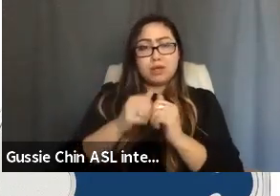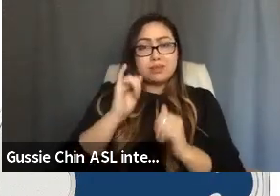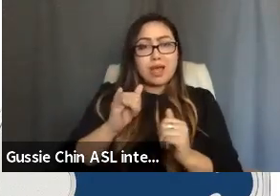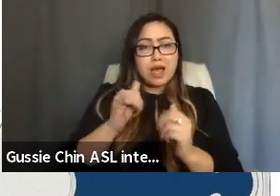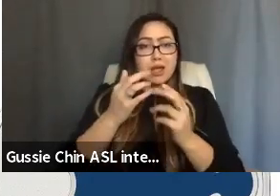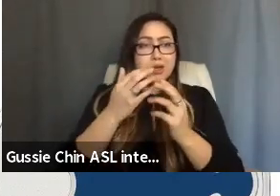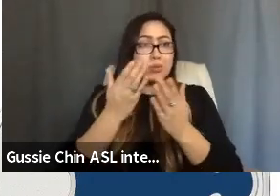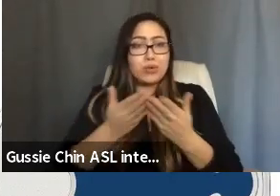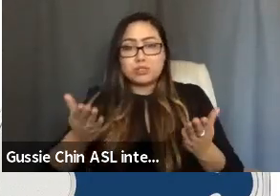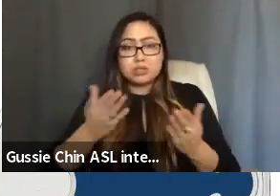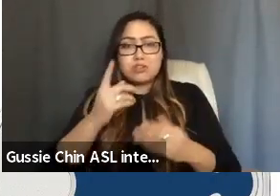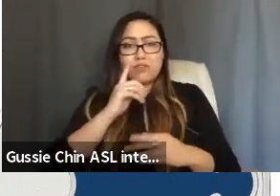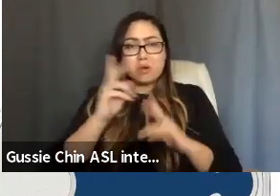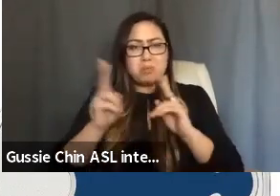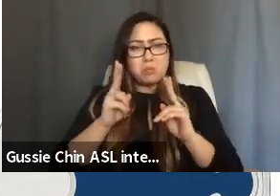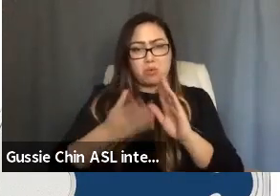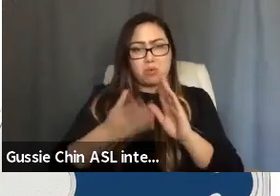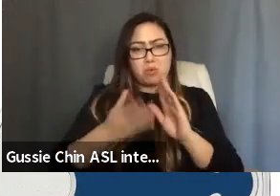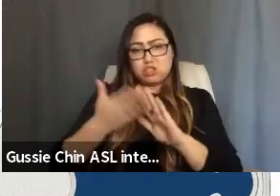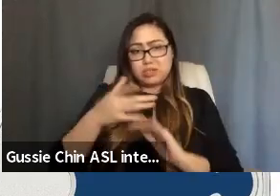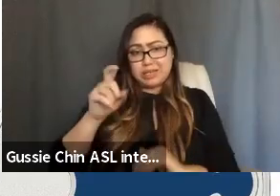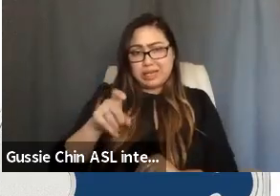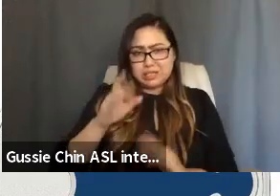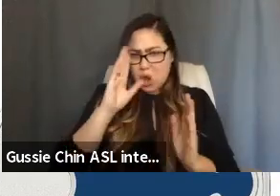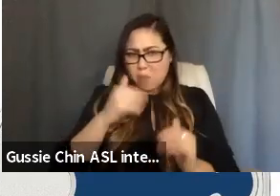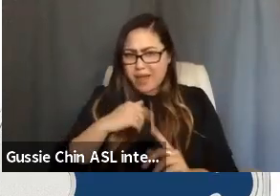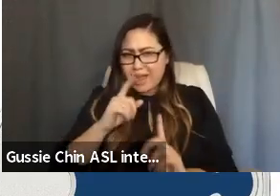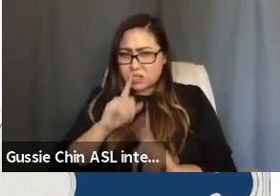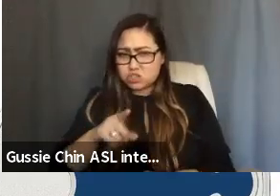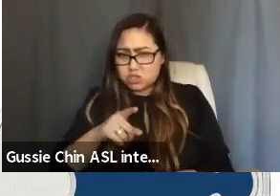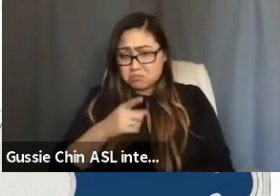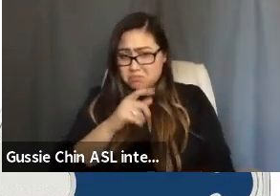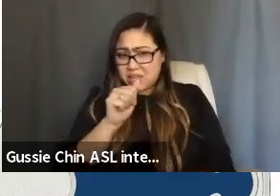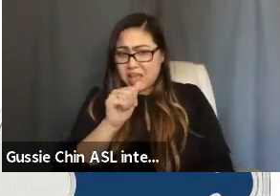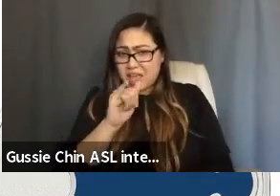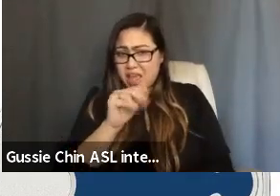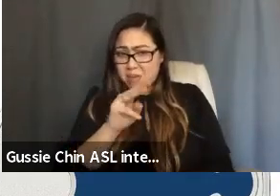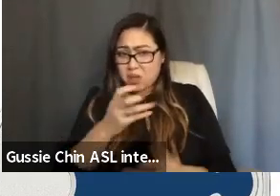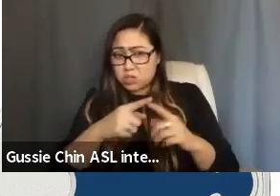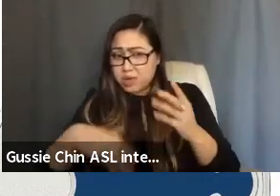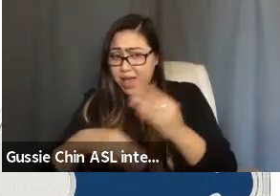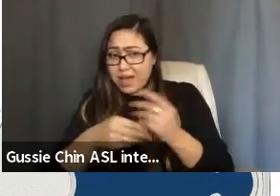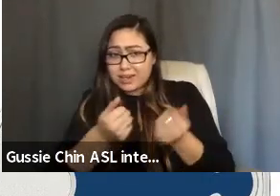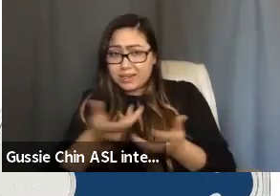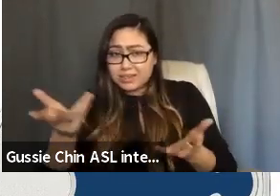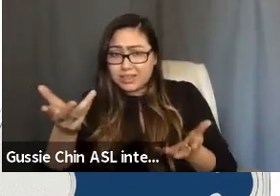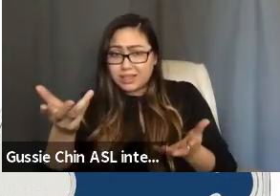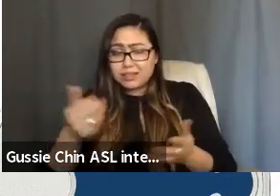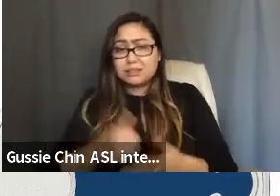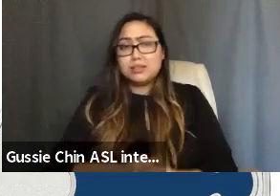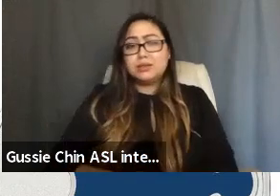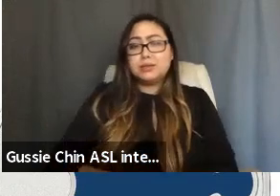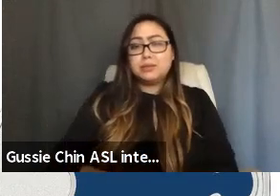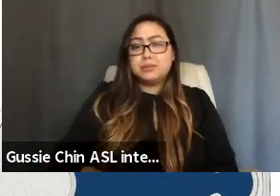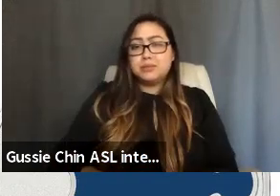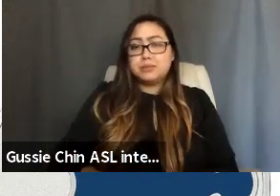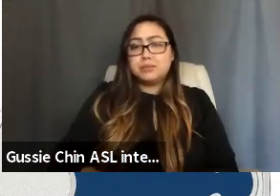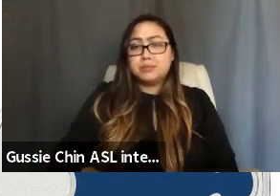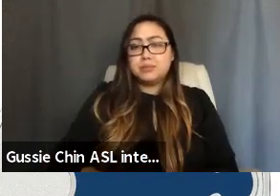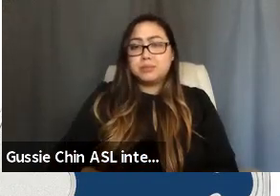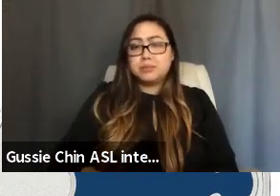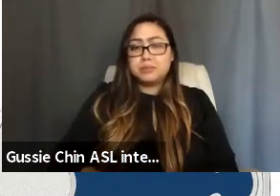and functional needs. I hope I answered that. Aimee, would you add anything else in there?